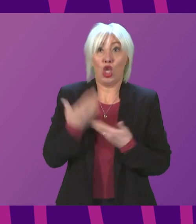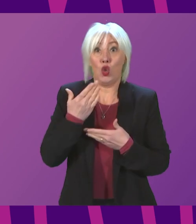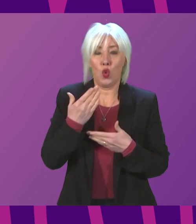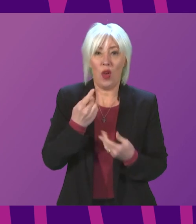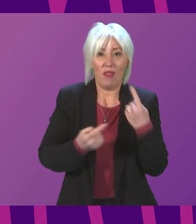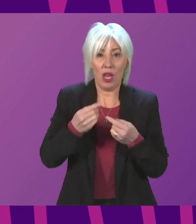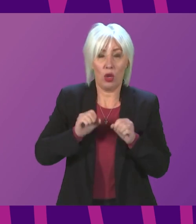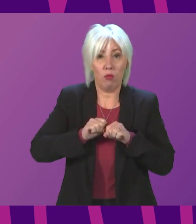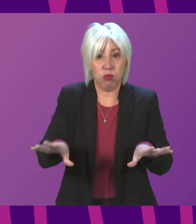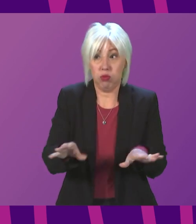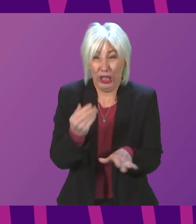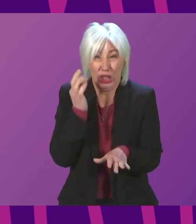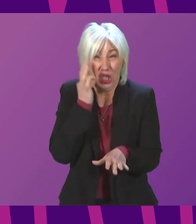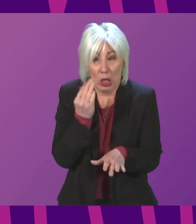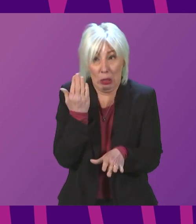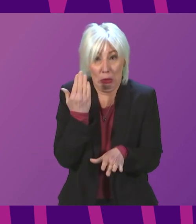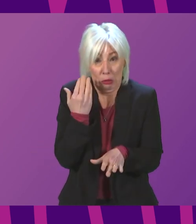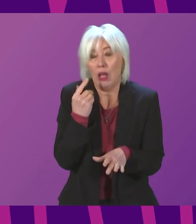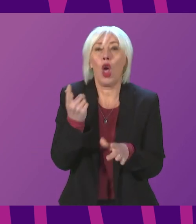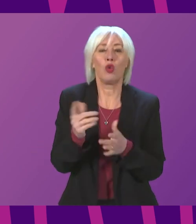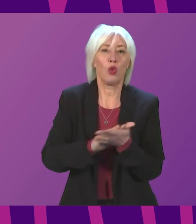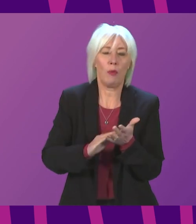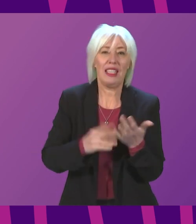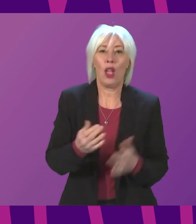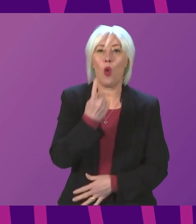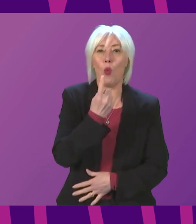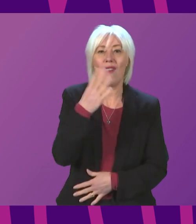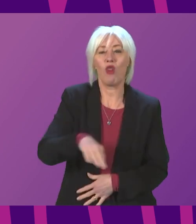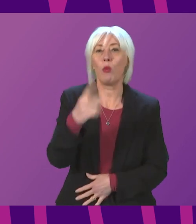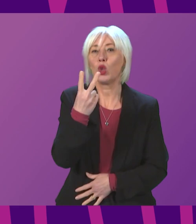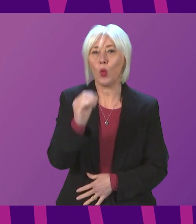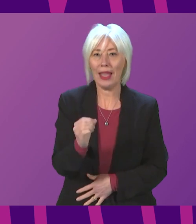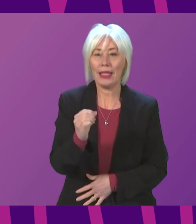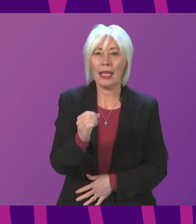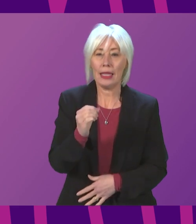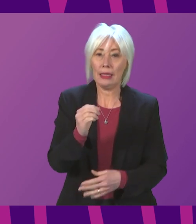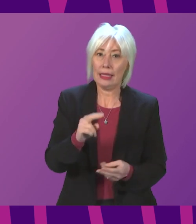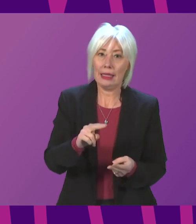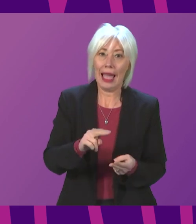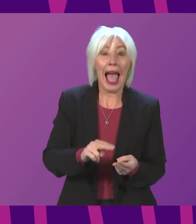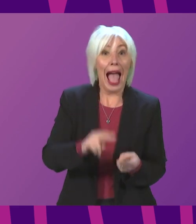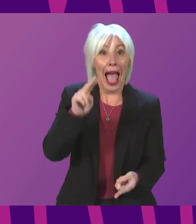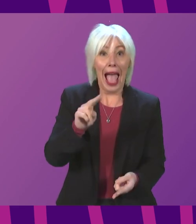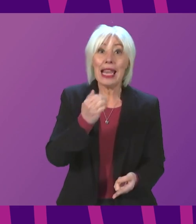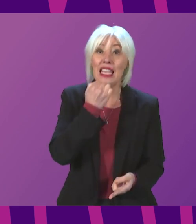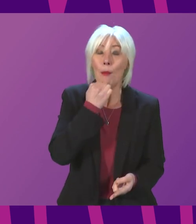in data, but data will still show that our one in 20 rate, although it is very high, is certainly still lower than the rate in England.